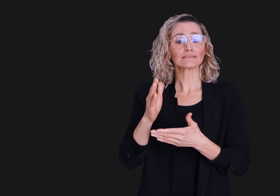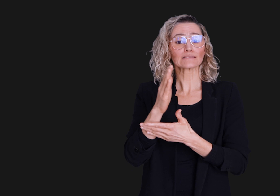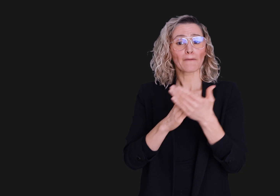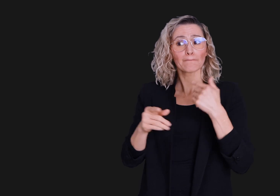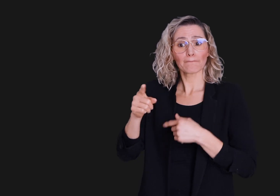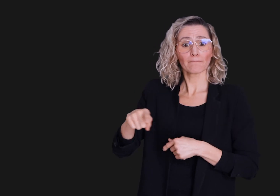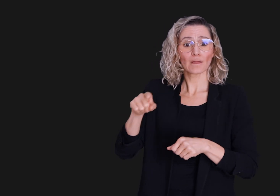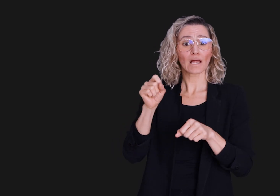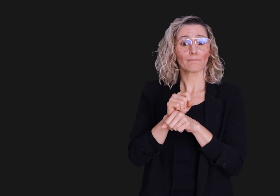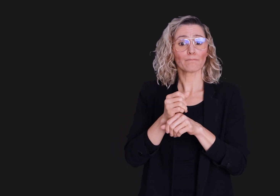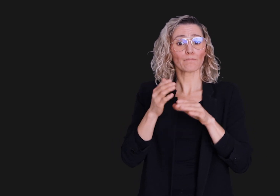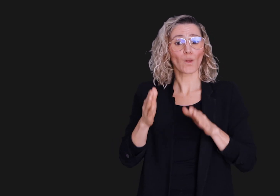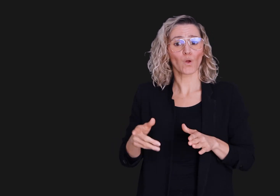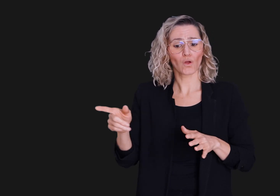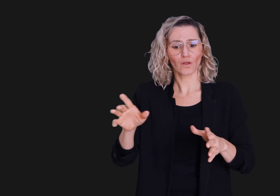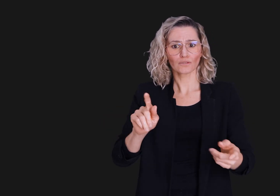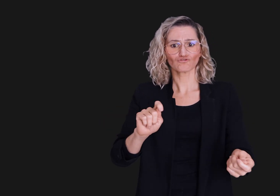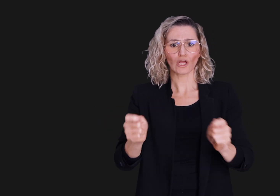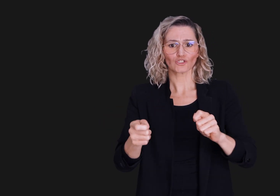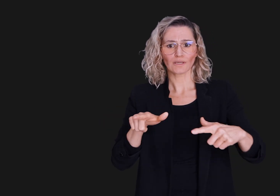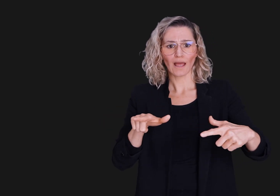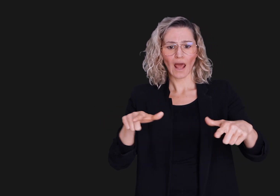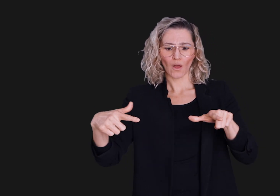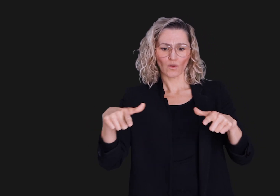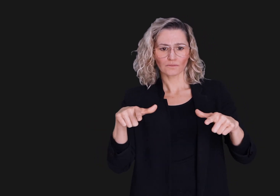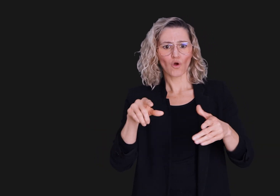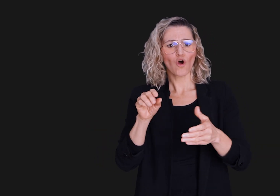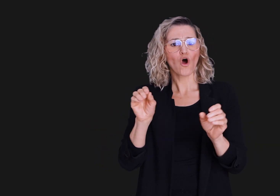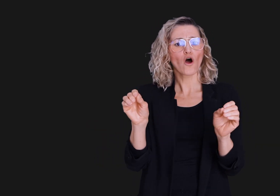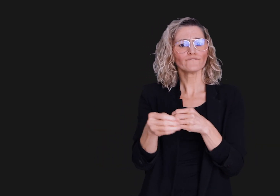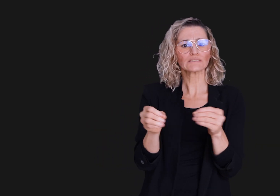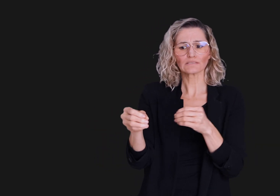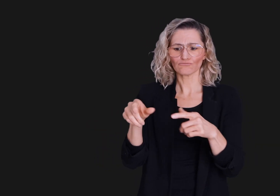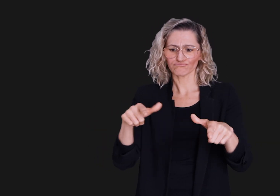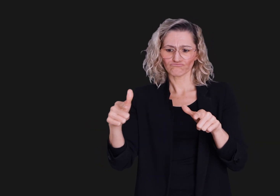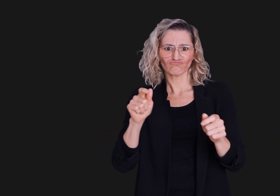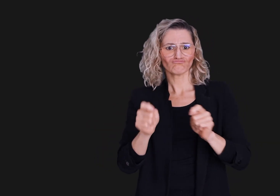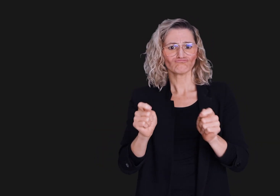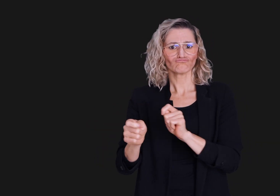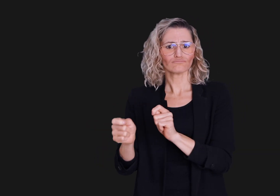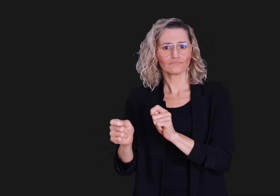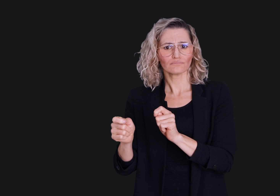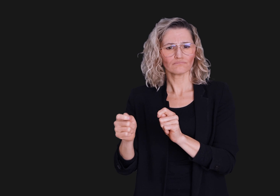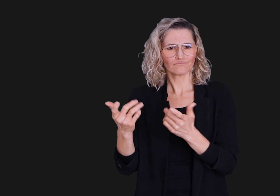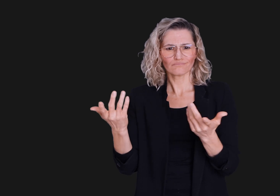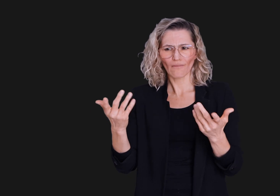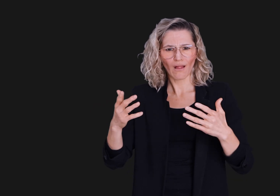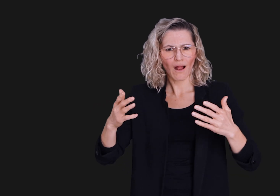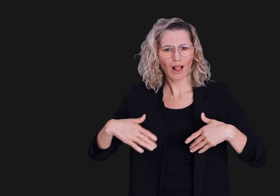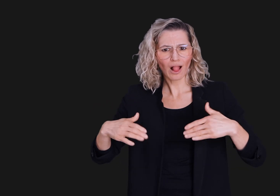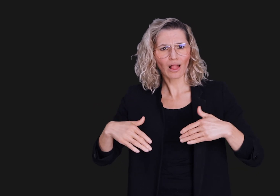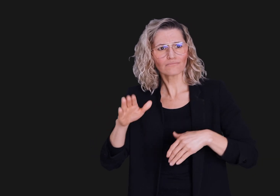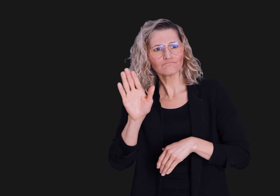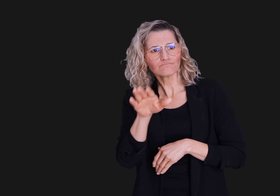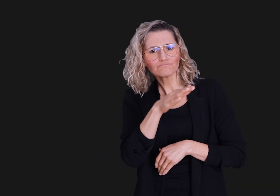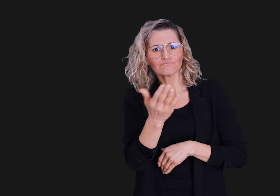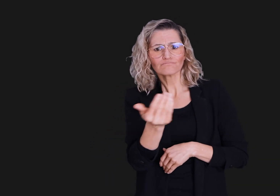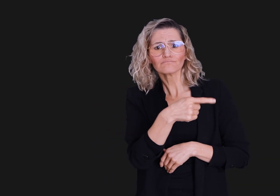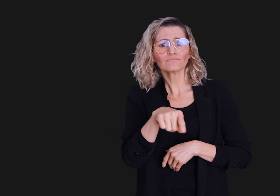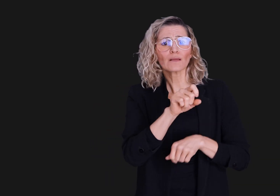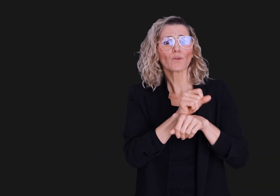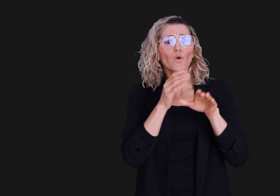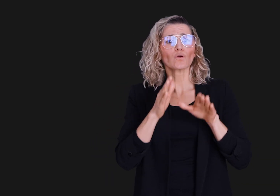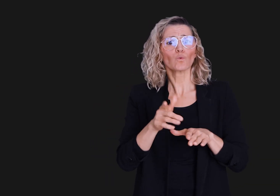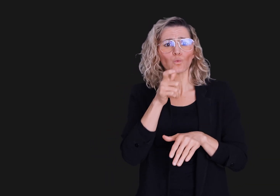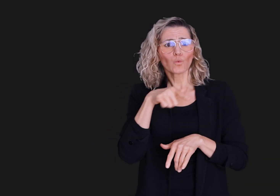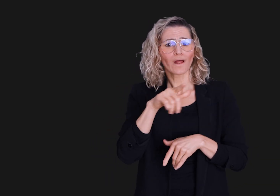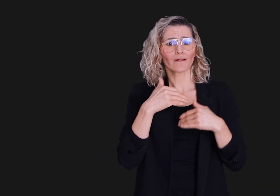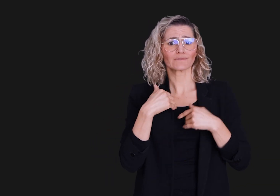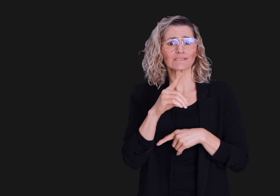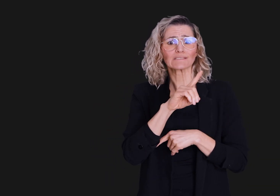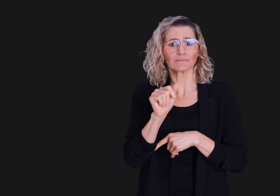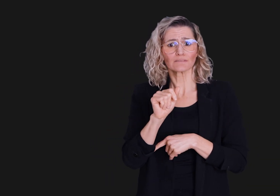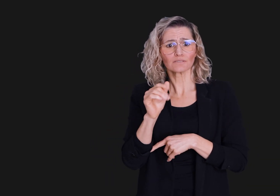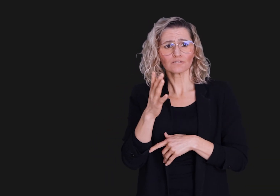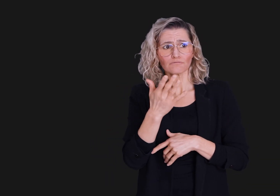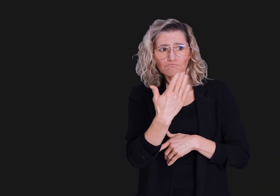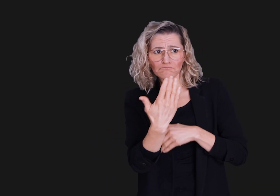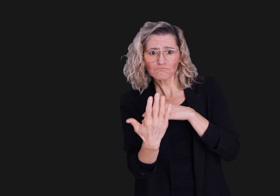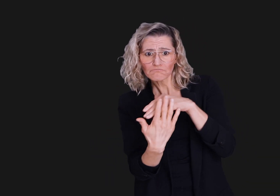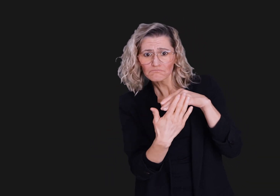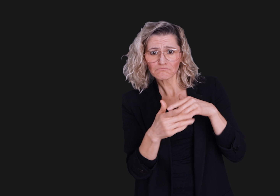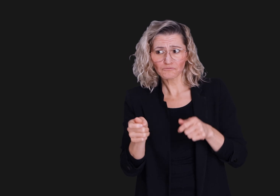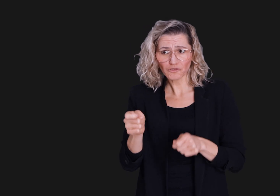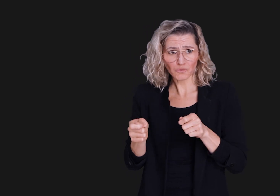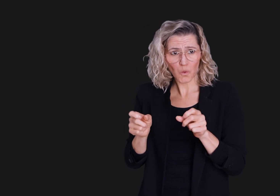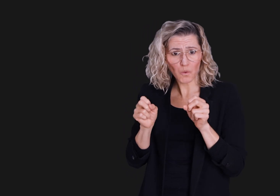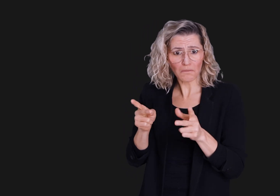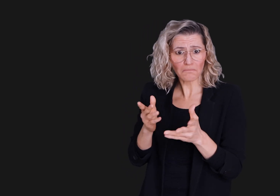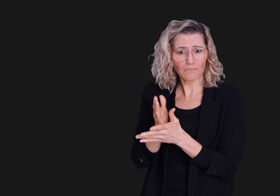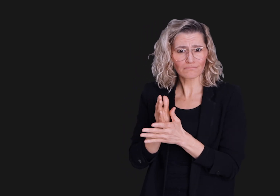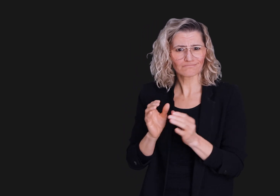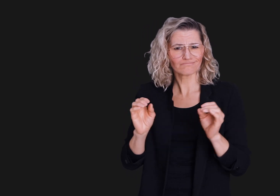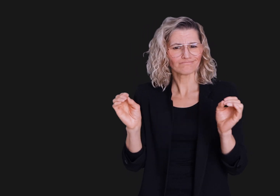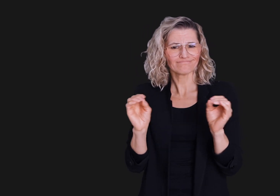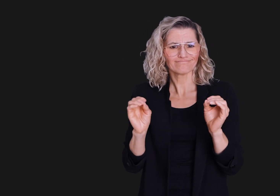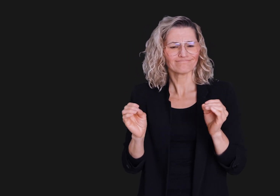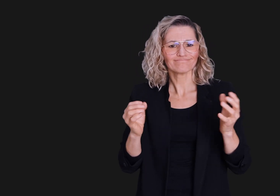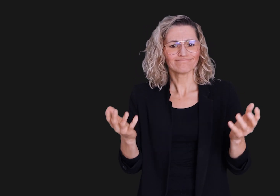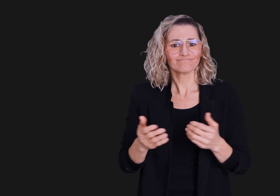• Some employers change the layout of offices. They do not talk to employees with disabilities before making these changes.